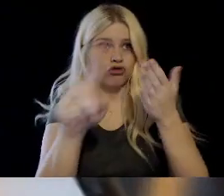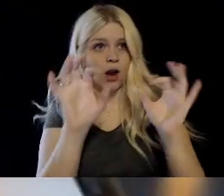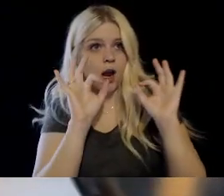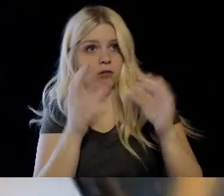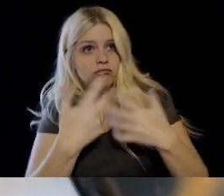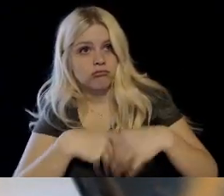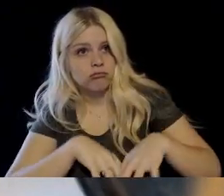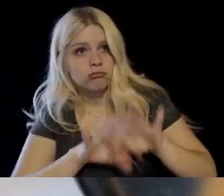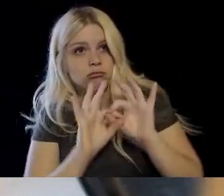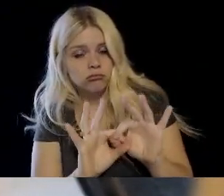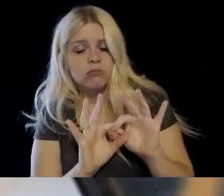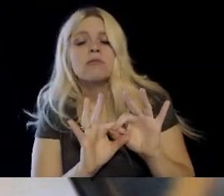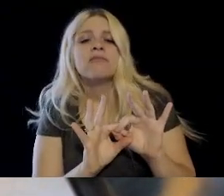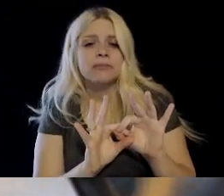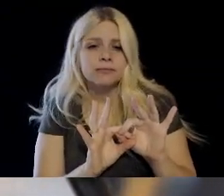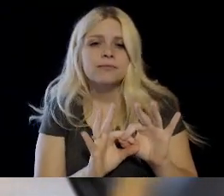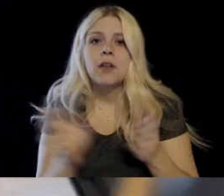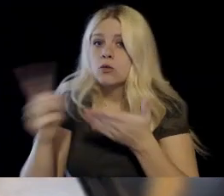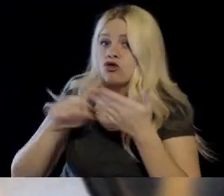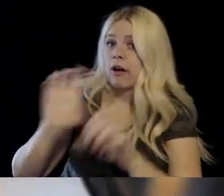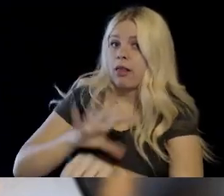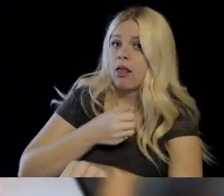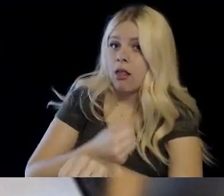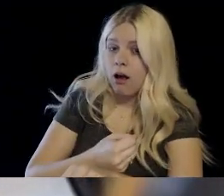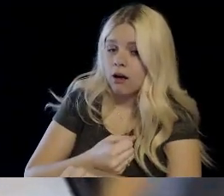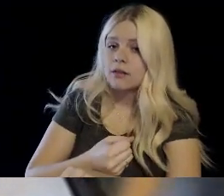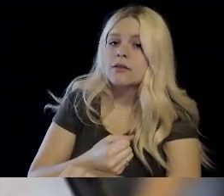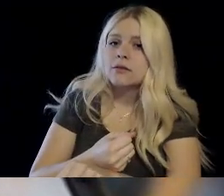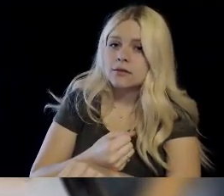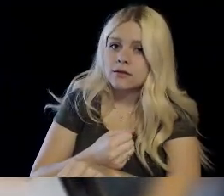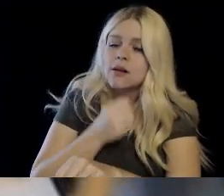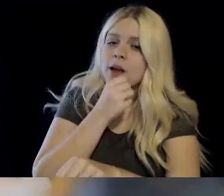Erica: Okay, we're checking where the bears are. Yes, Jamie, Alaskans would want this.